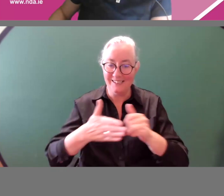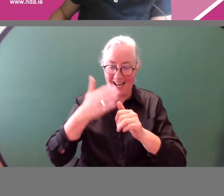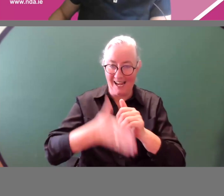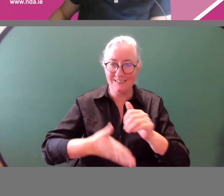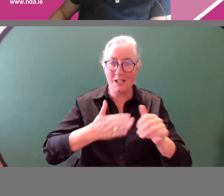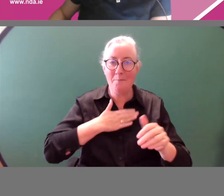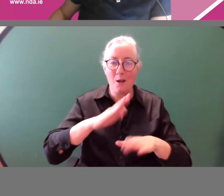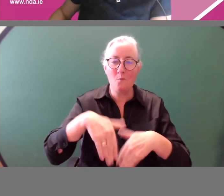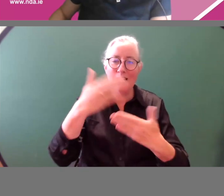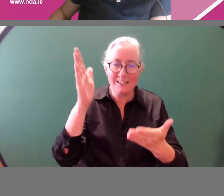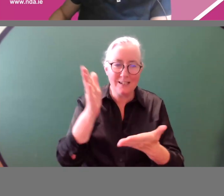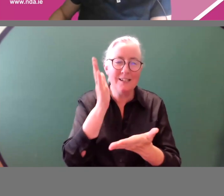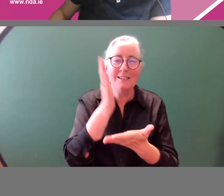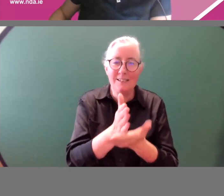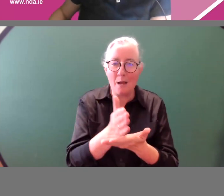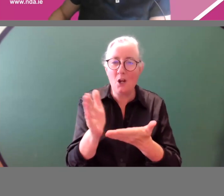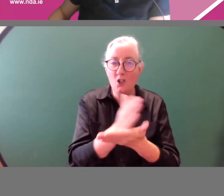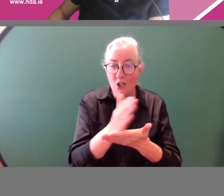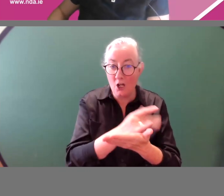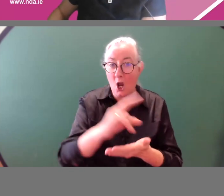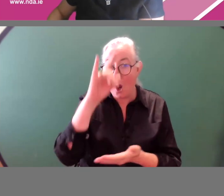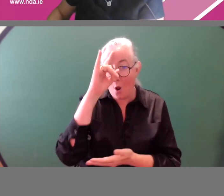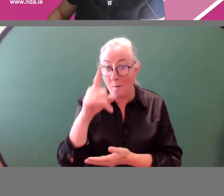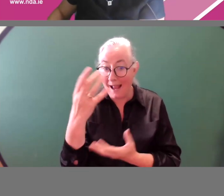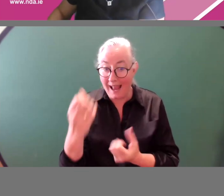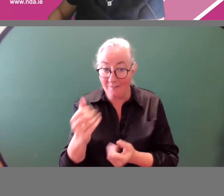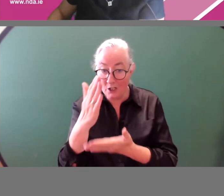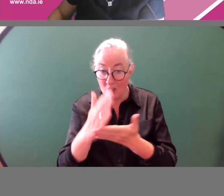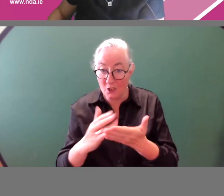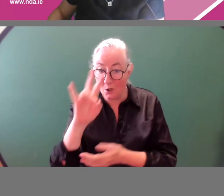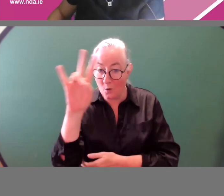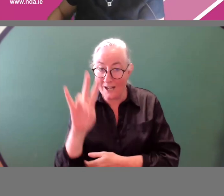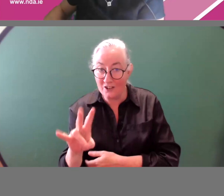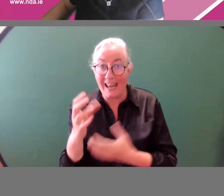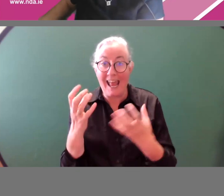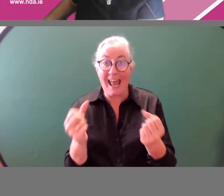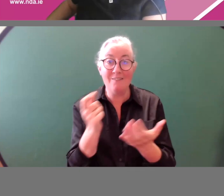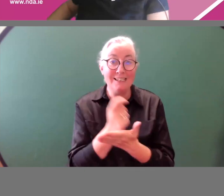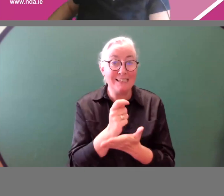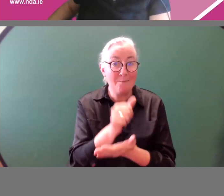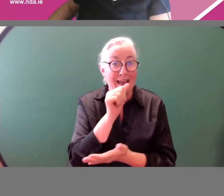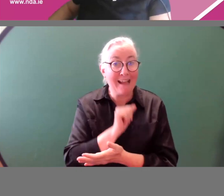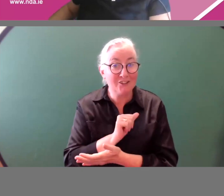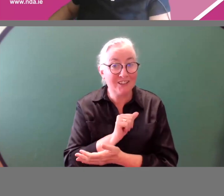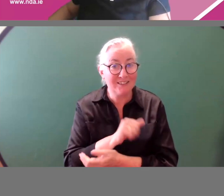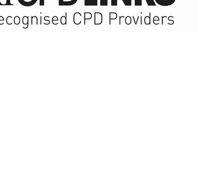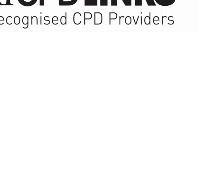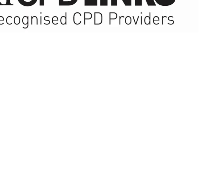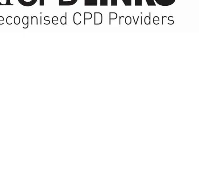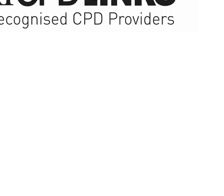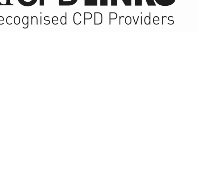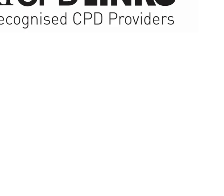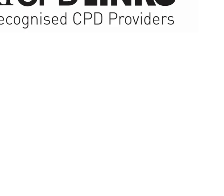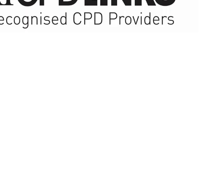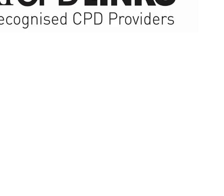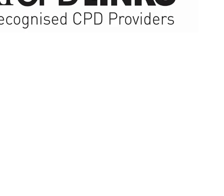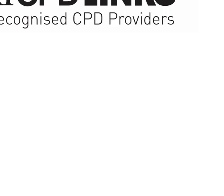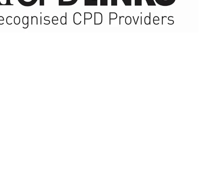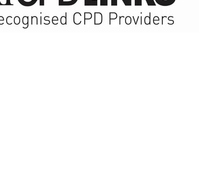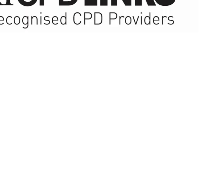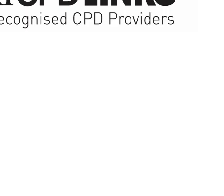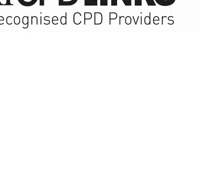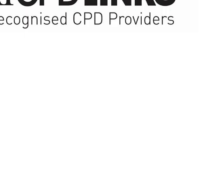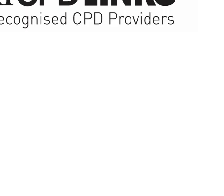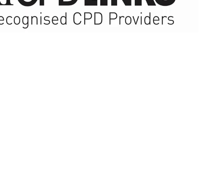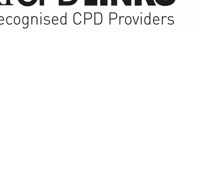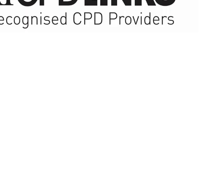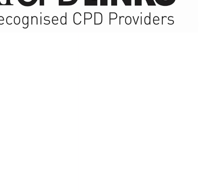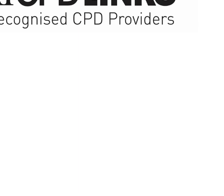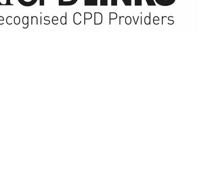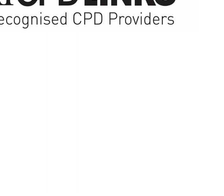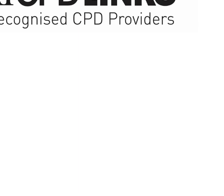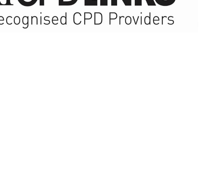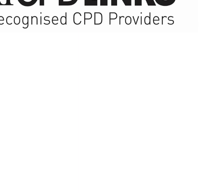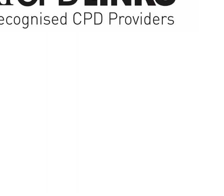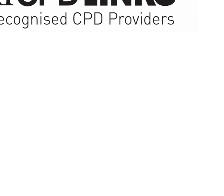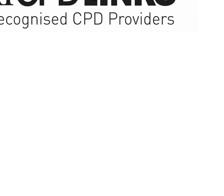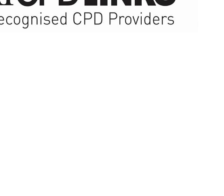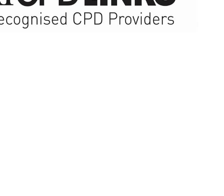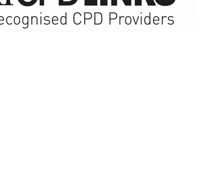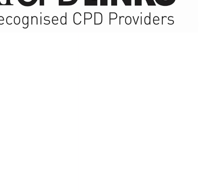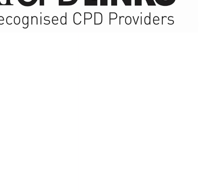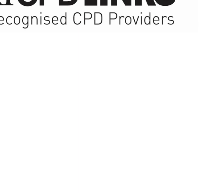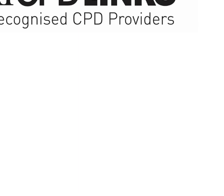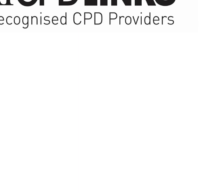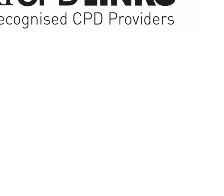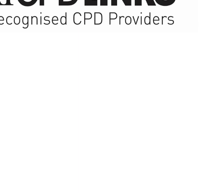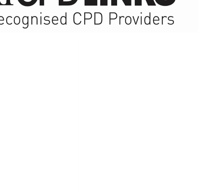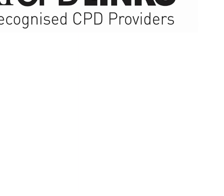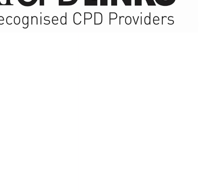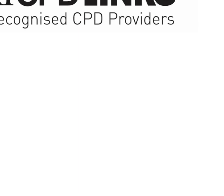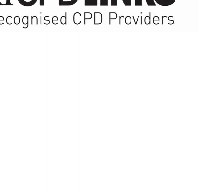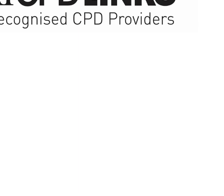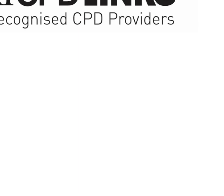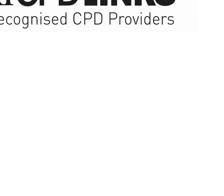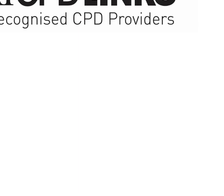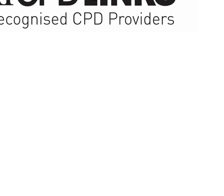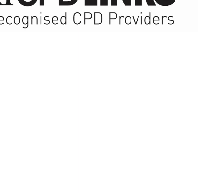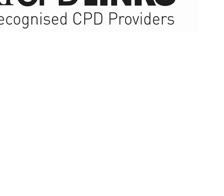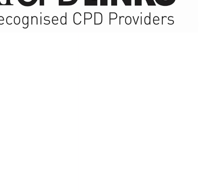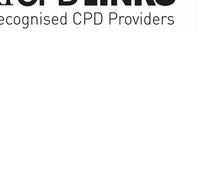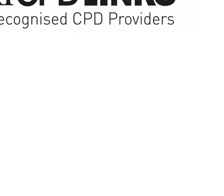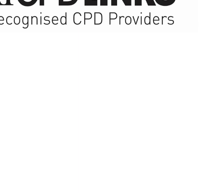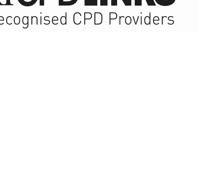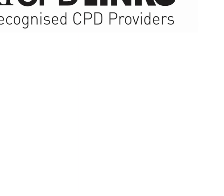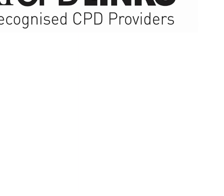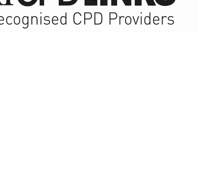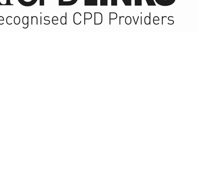I will stop sharing and Ghinlon hopefully you have some questions and we have time to answer those.